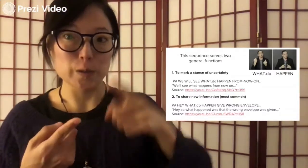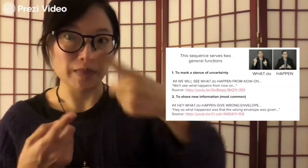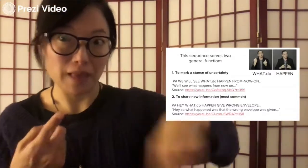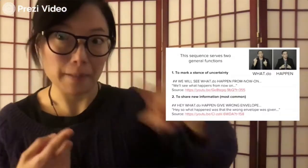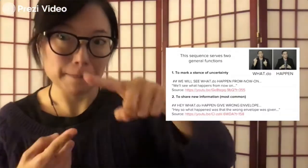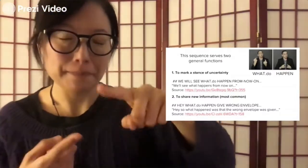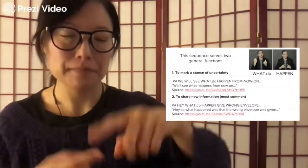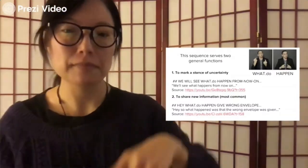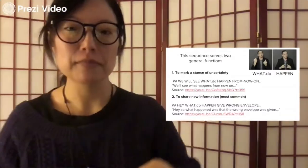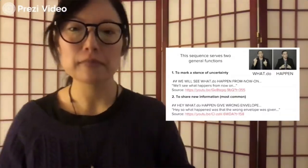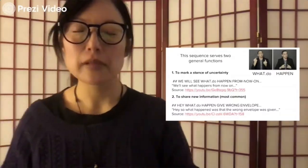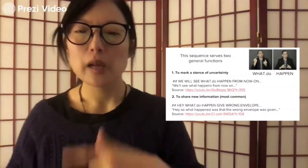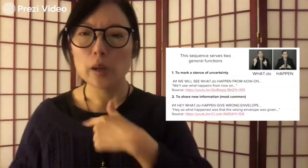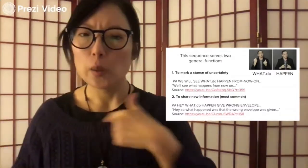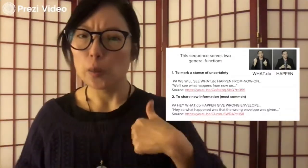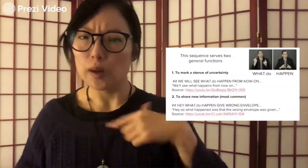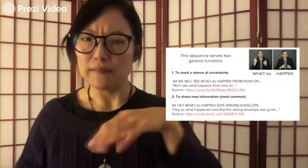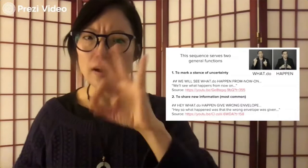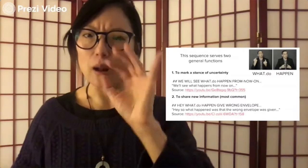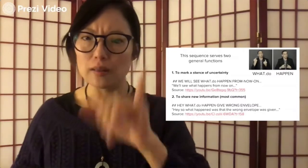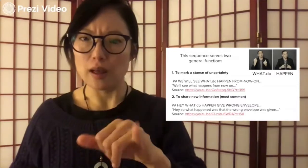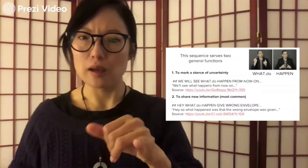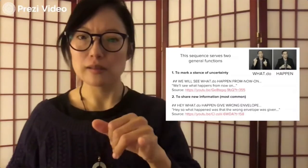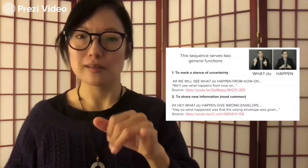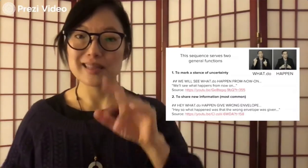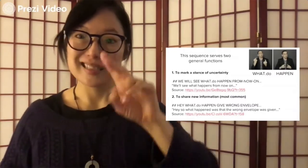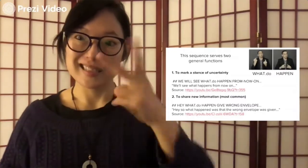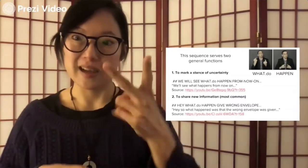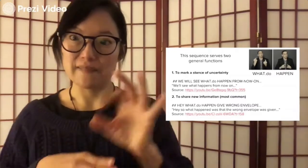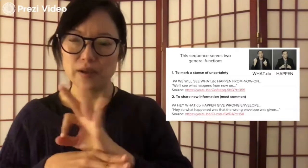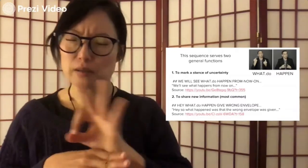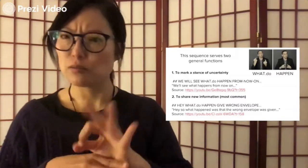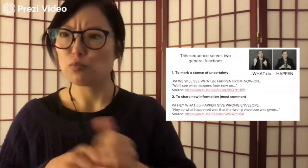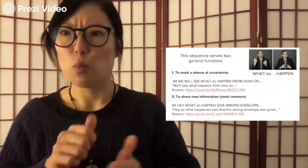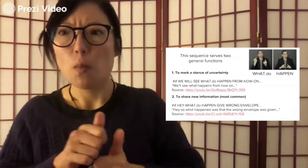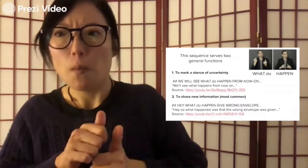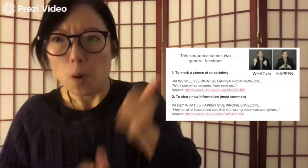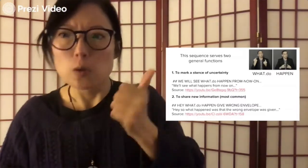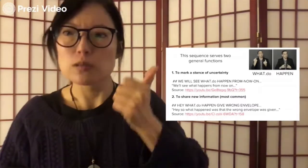information for them. We found this second function was the